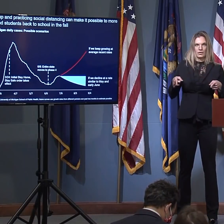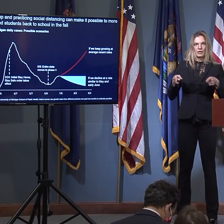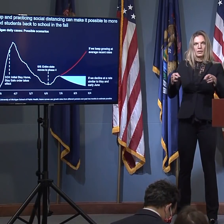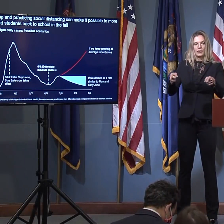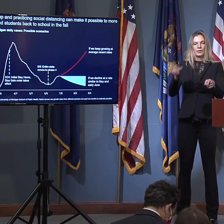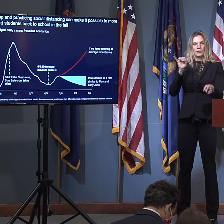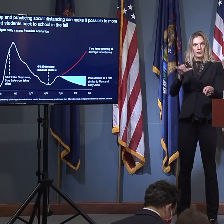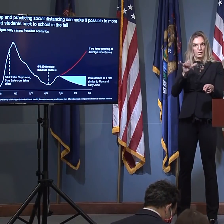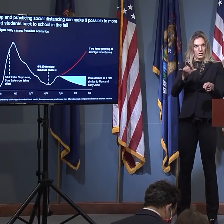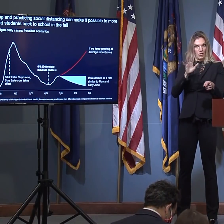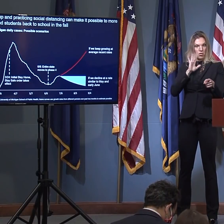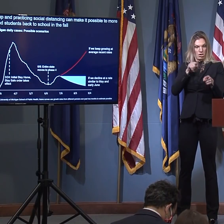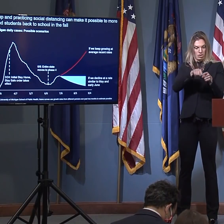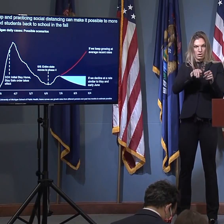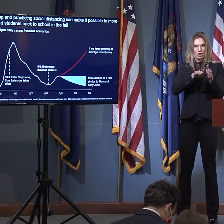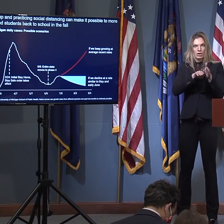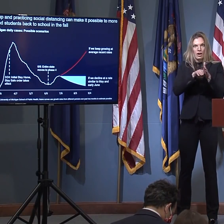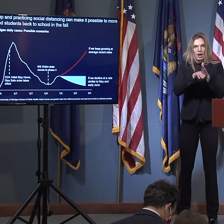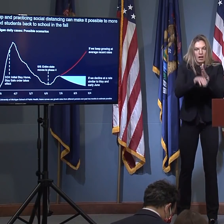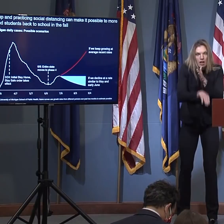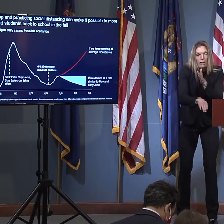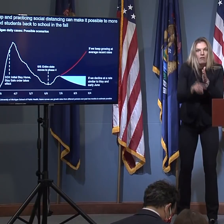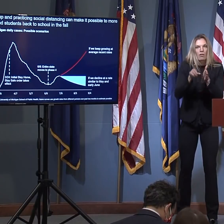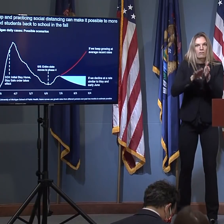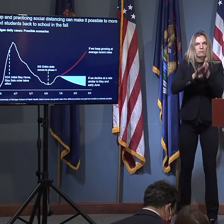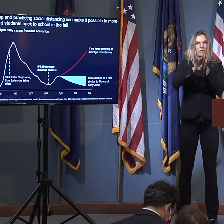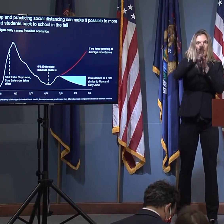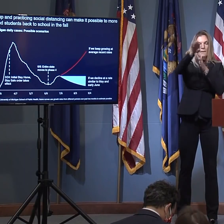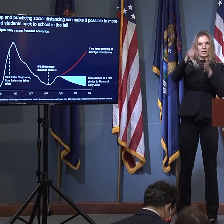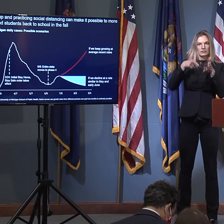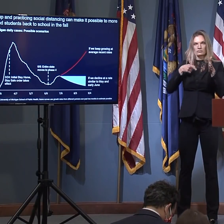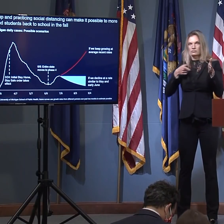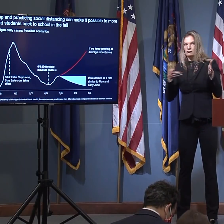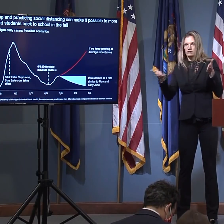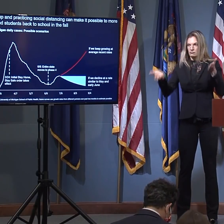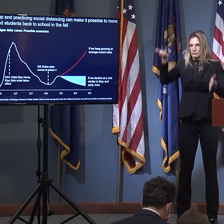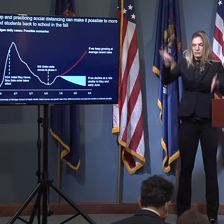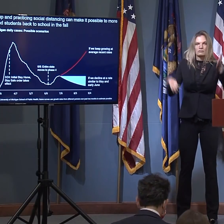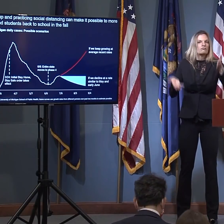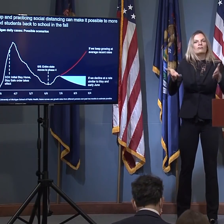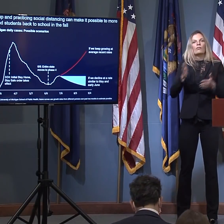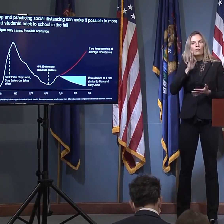COVID-19 CAN DRAMATICALLY SHOW A HUGE INCREASE OR DECREASE